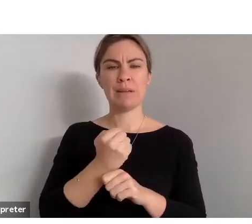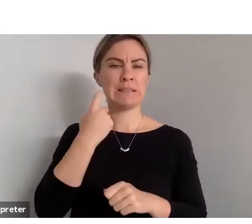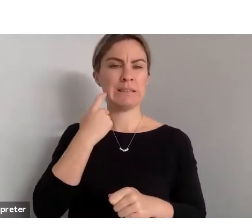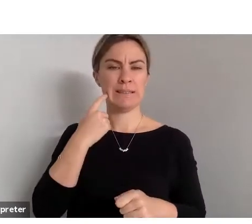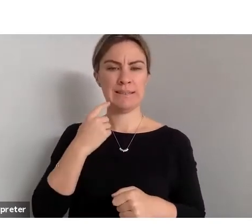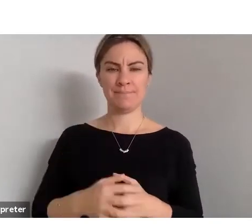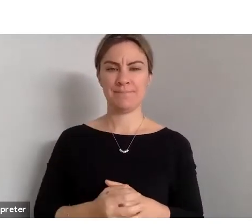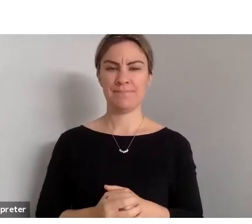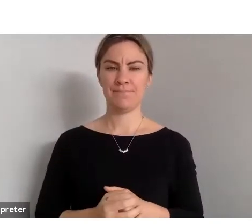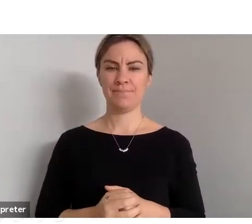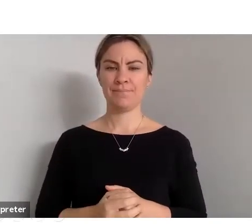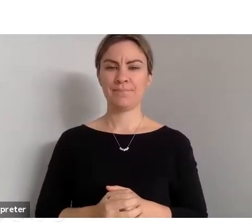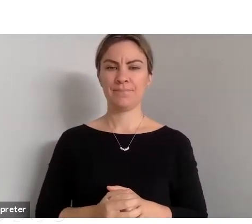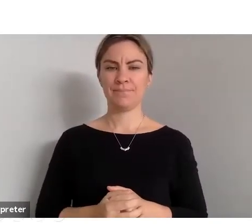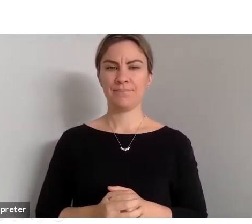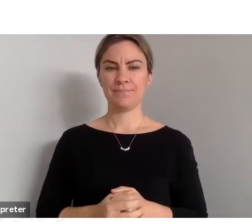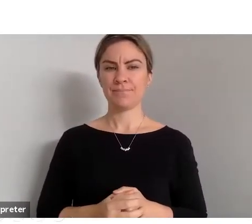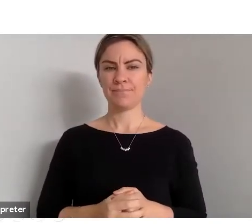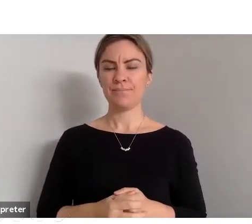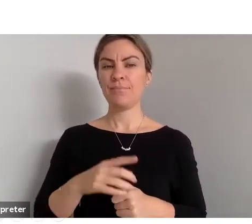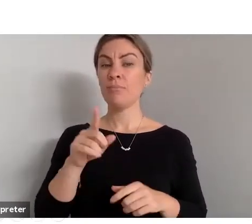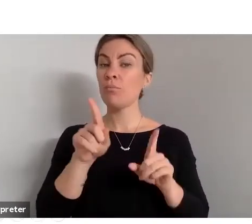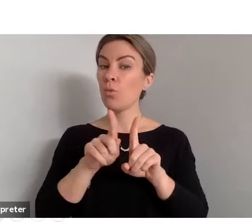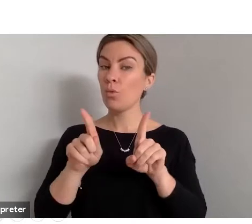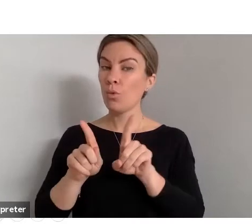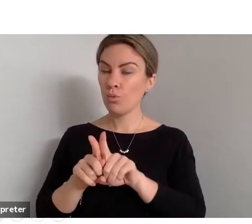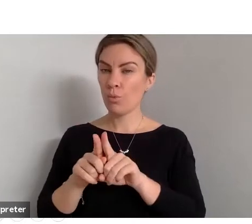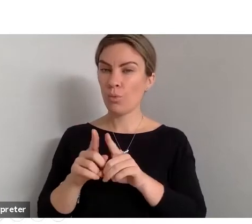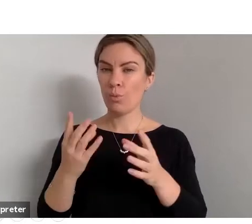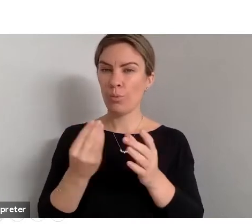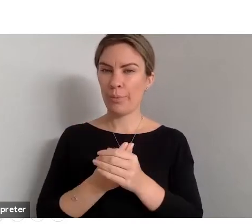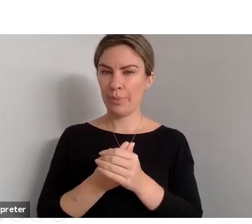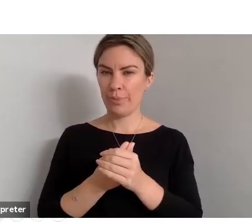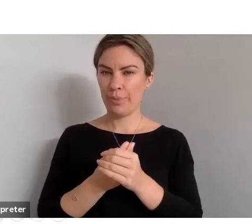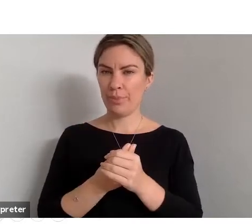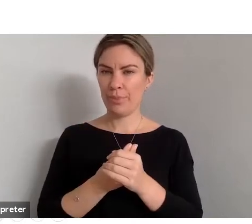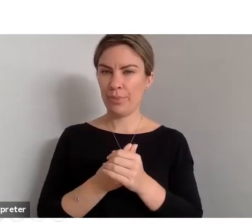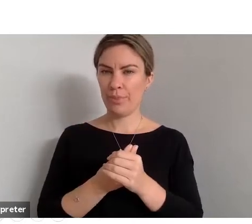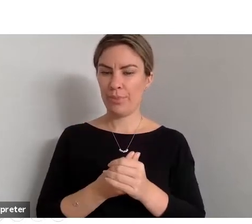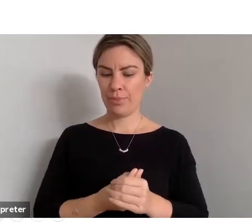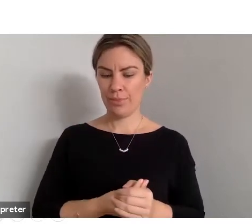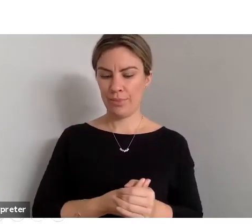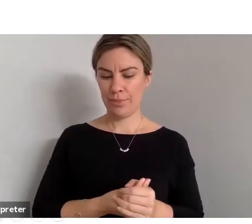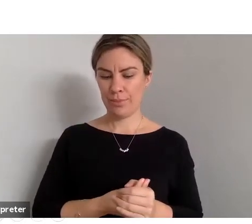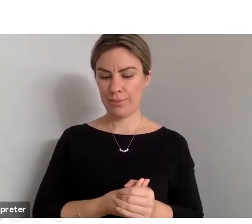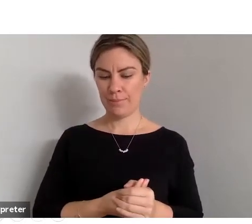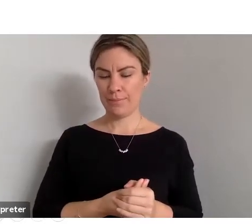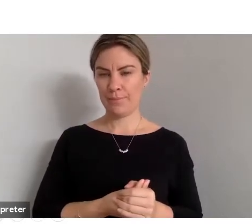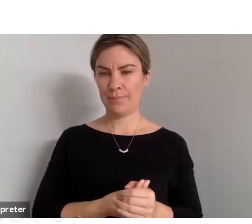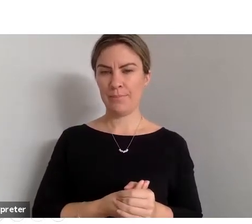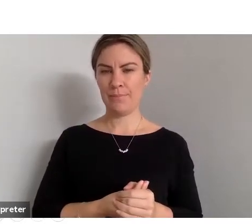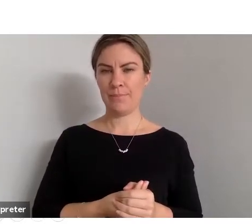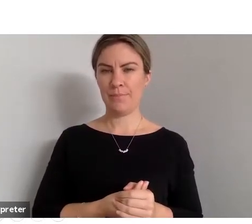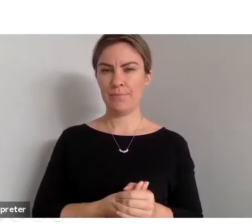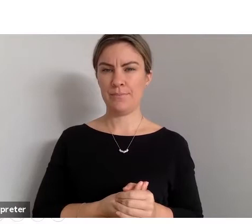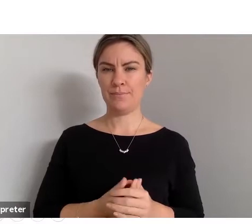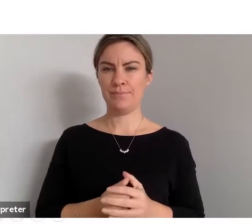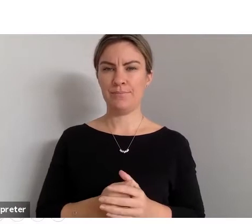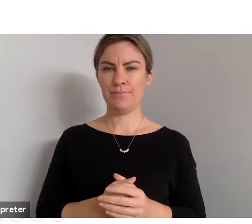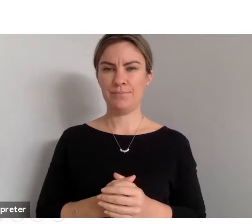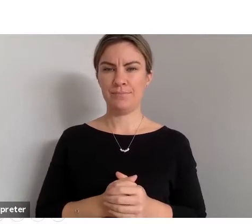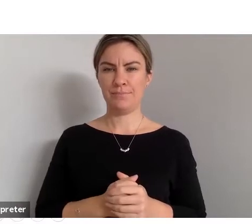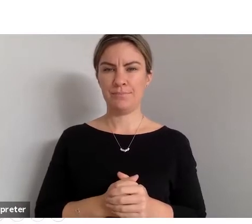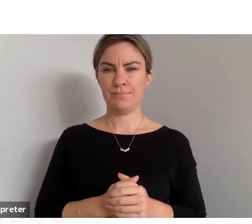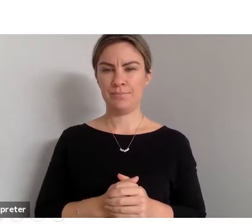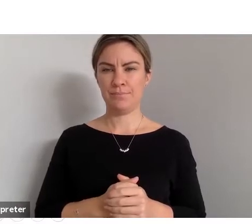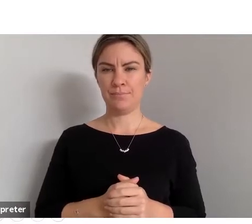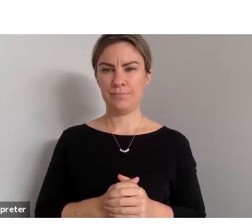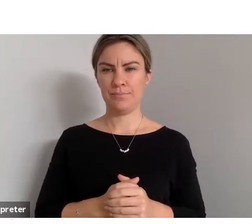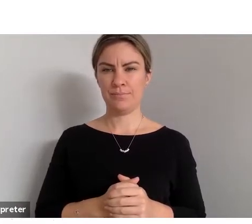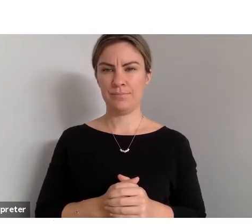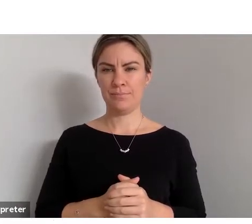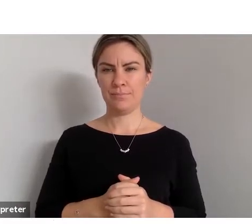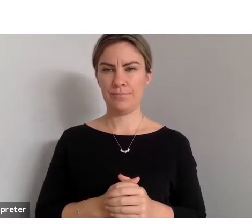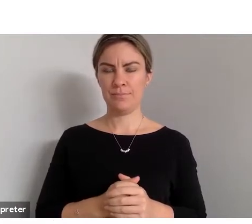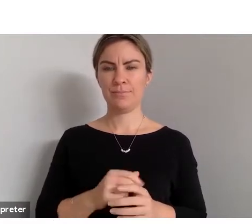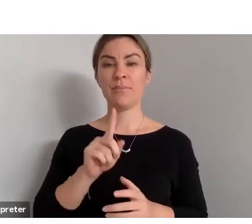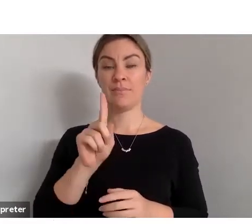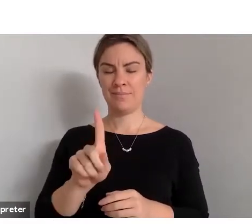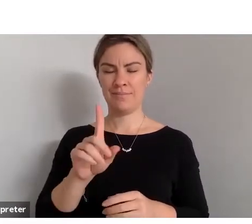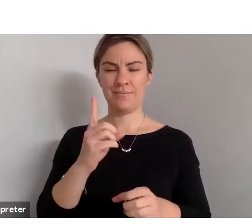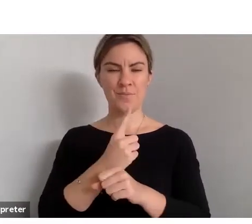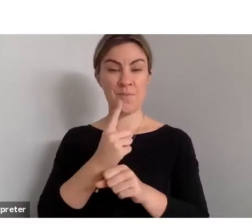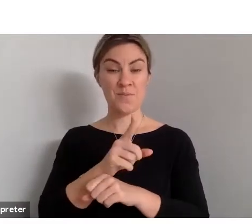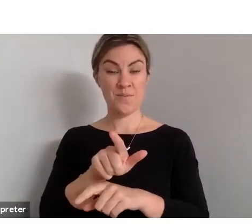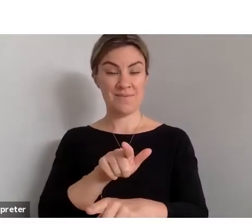Also with… I will talk about those in just a second, John.